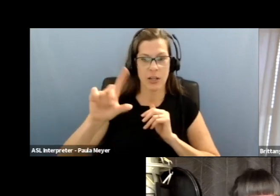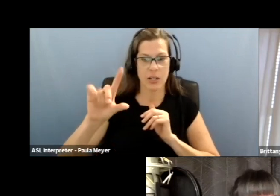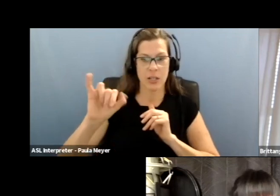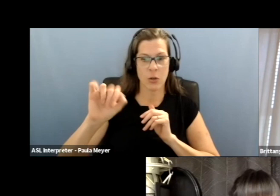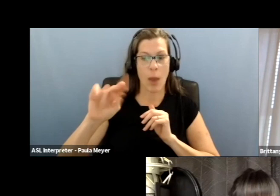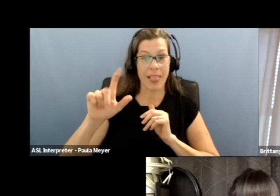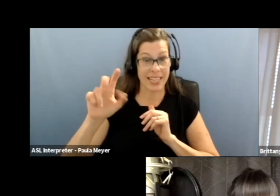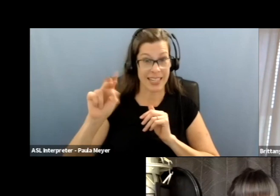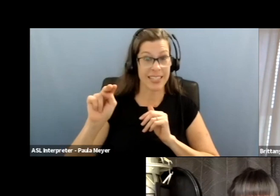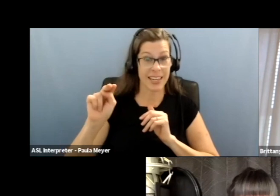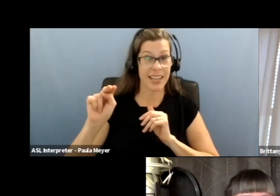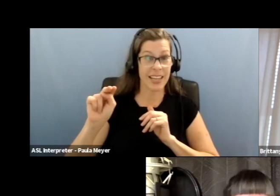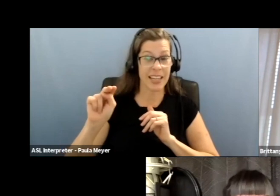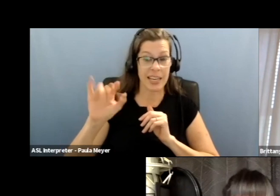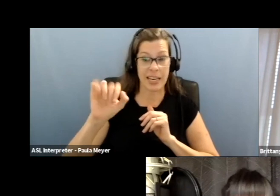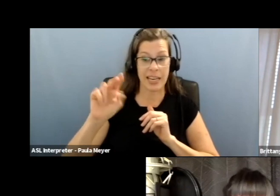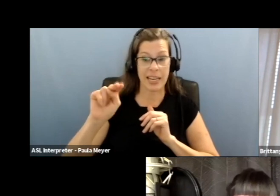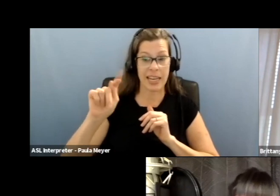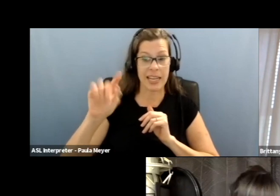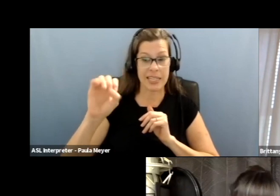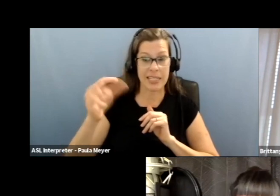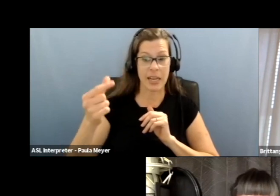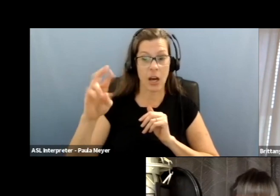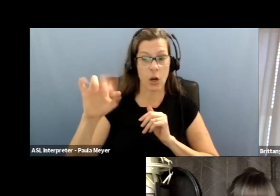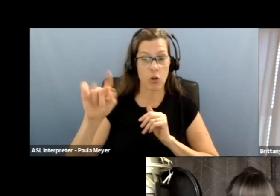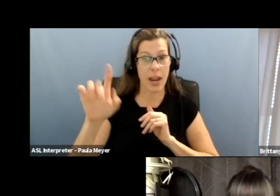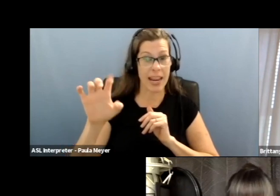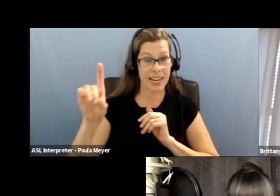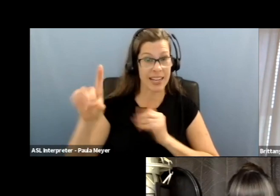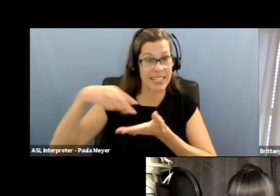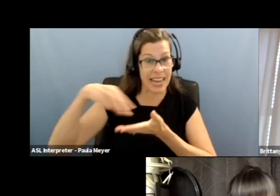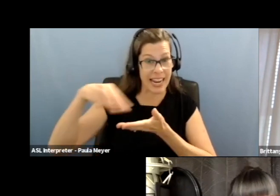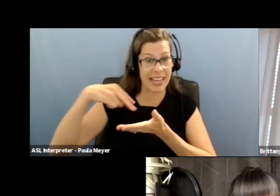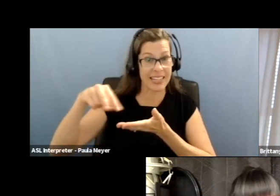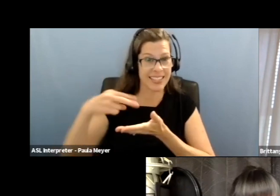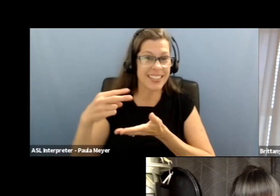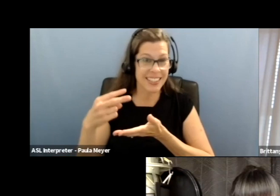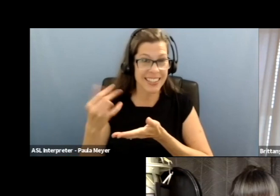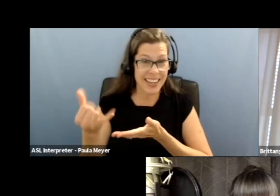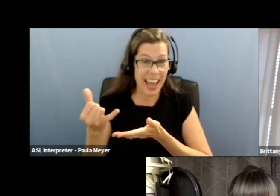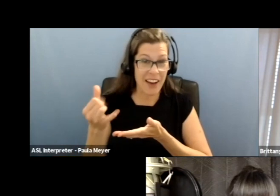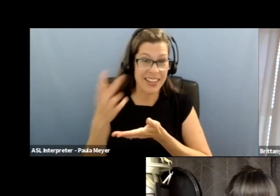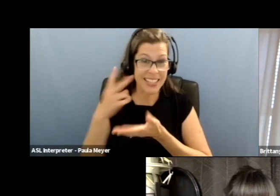so I see it more with dance kind of integrating it into their performances. I had mentioned in the video,